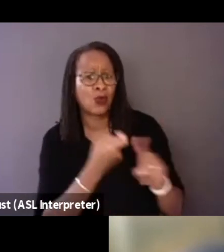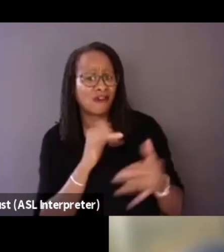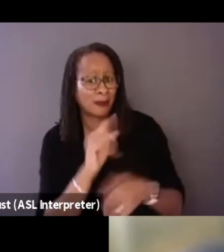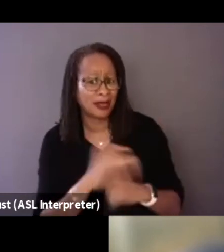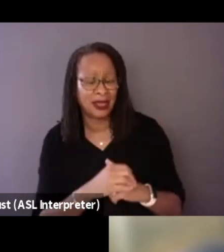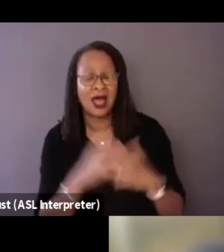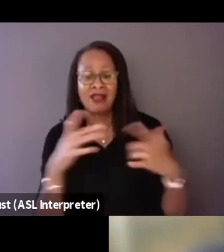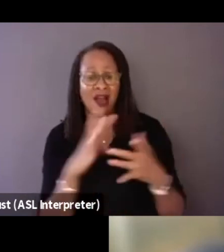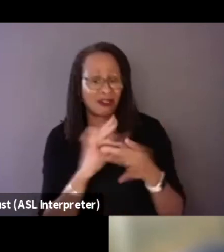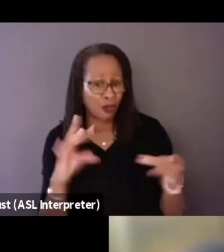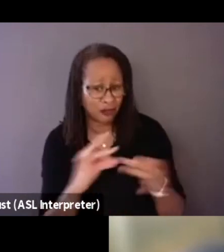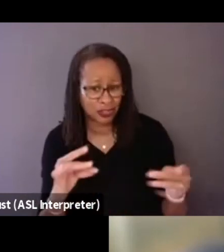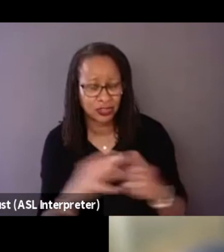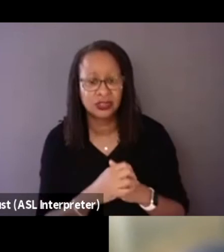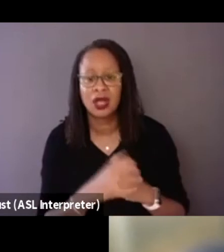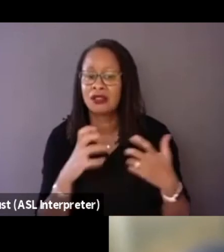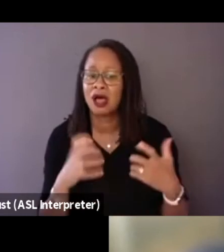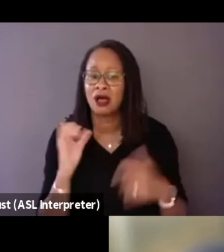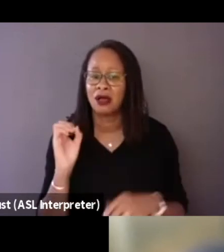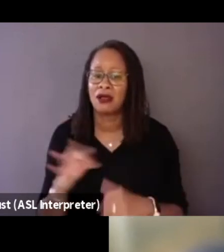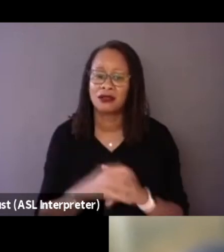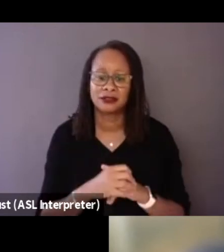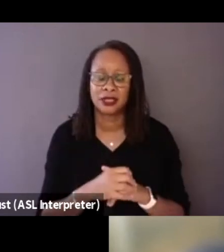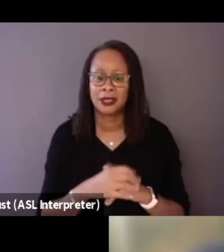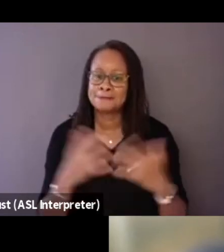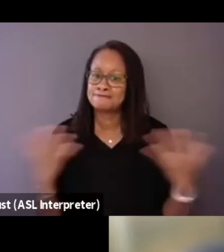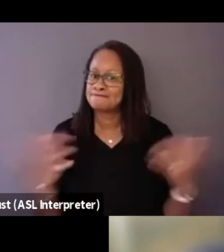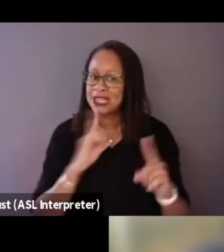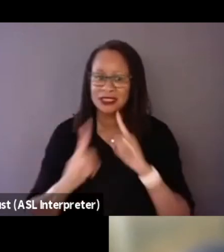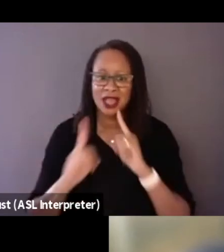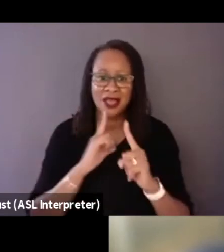and a lot of just dialogue because